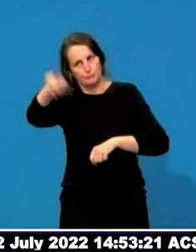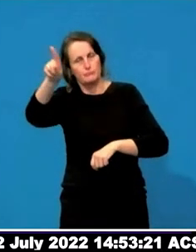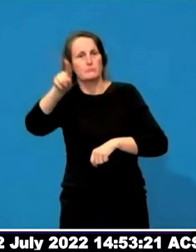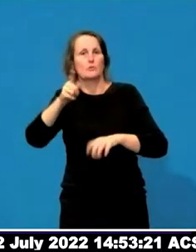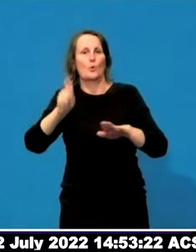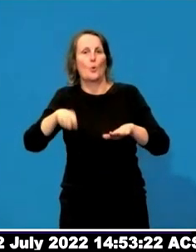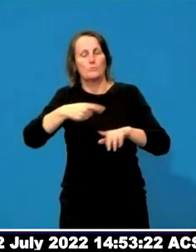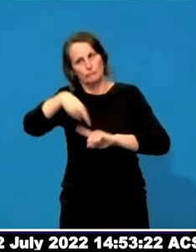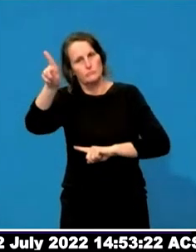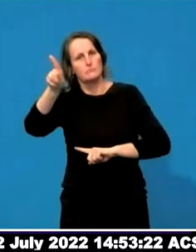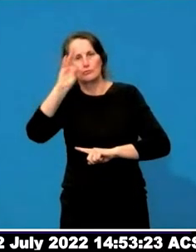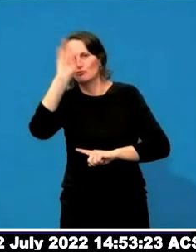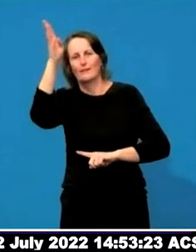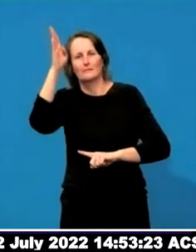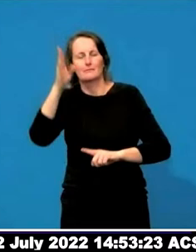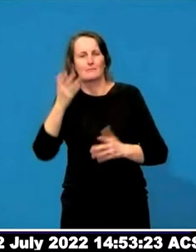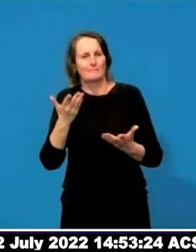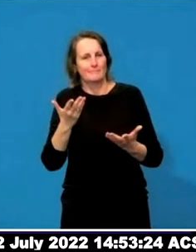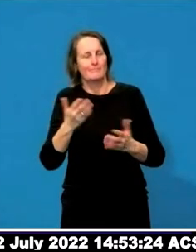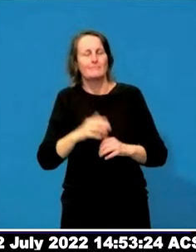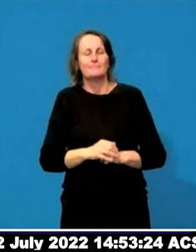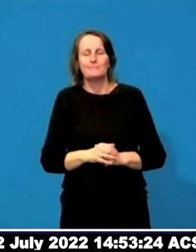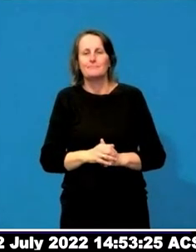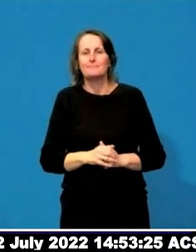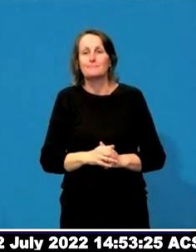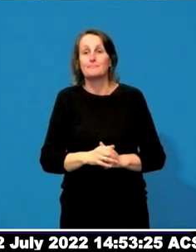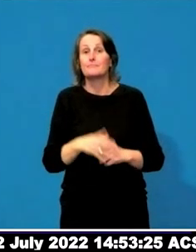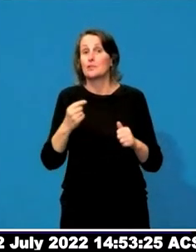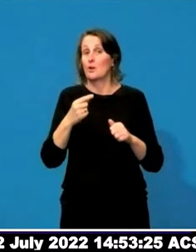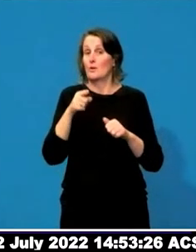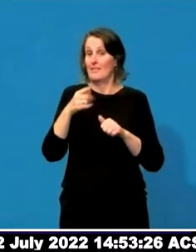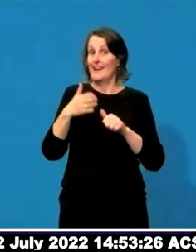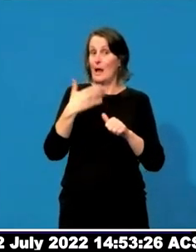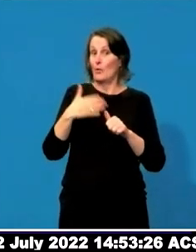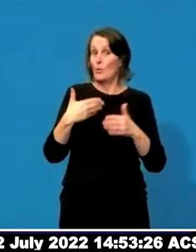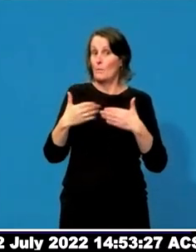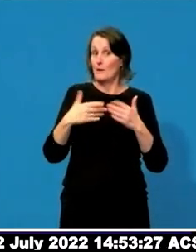So when the alcohol management plans came out and even the -